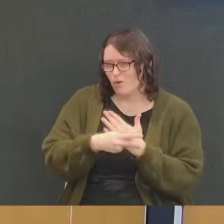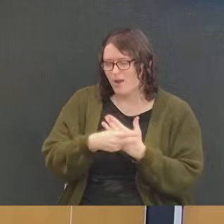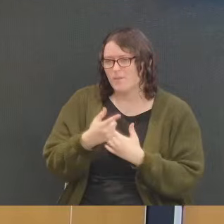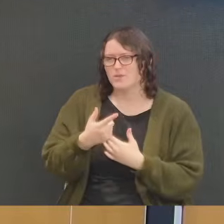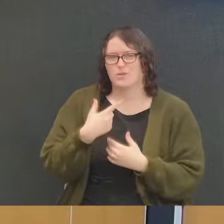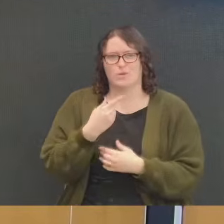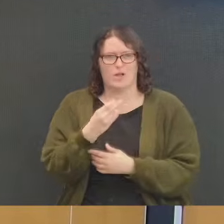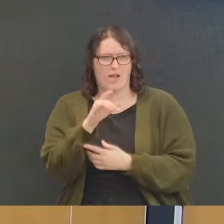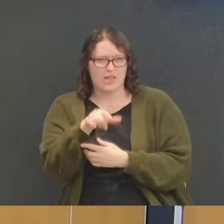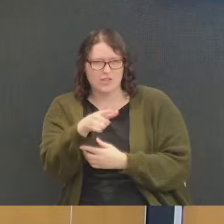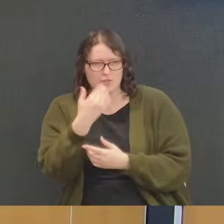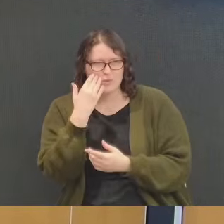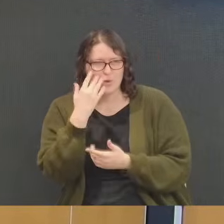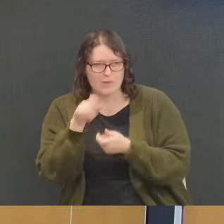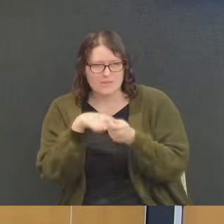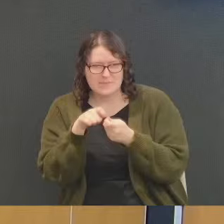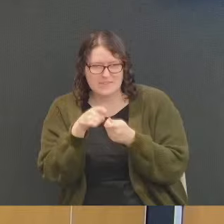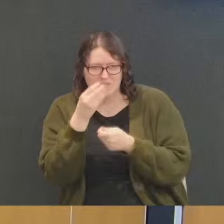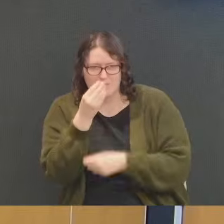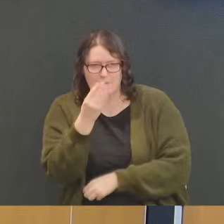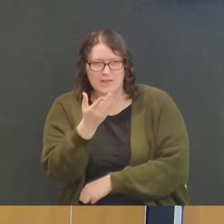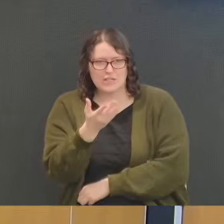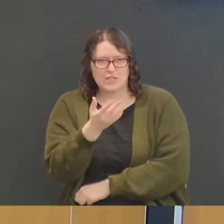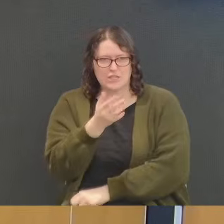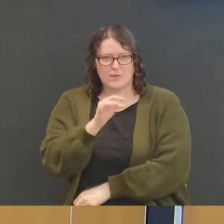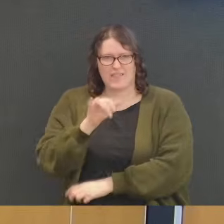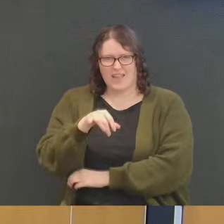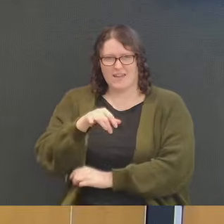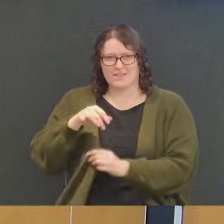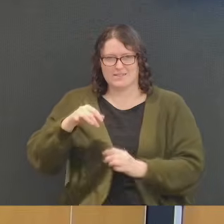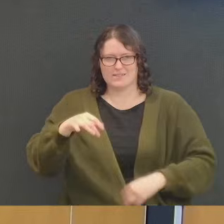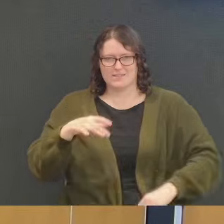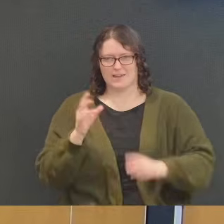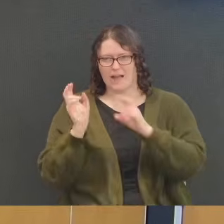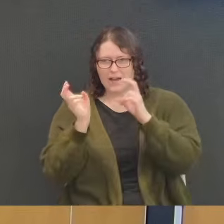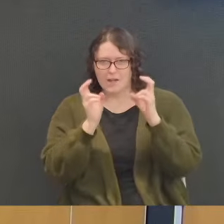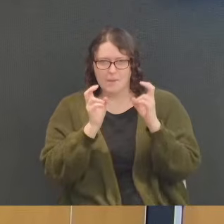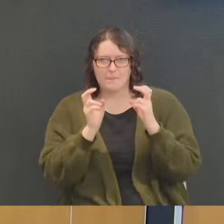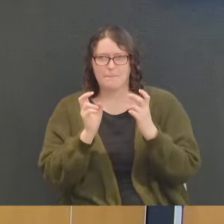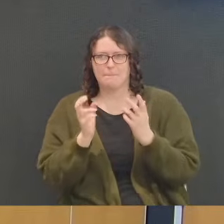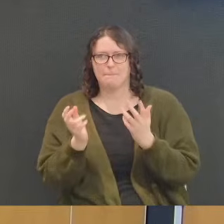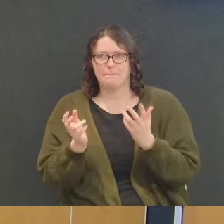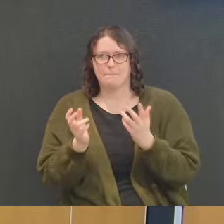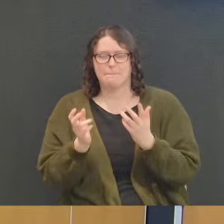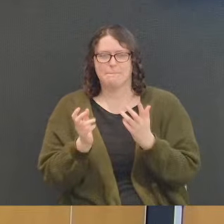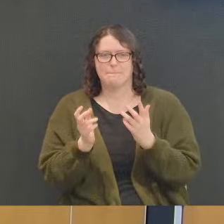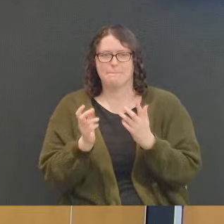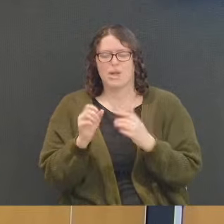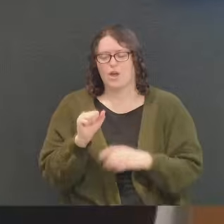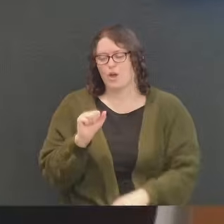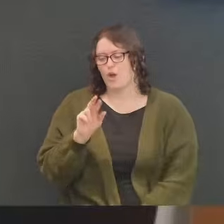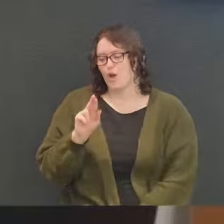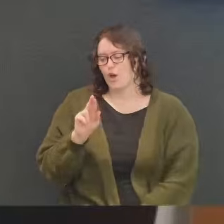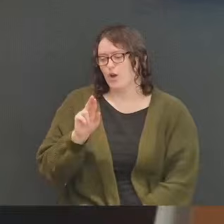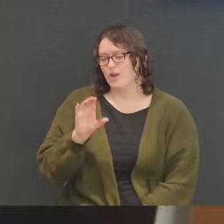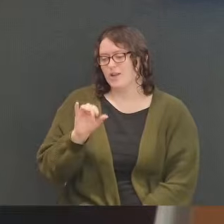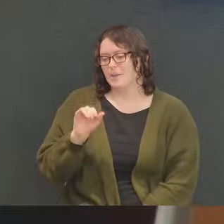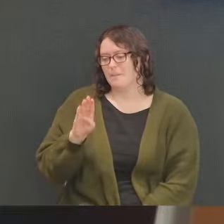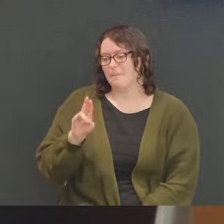you have some specific information on the Archibus item or but this is but Archibus is the the